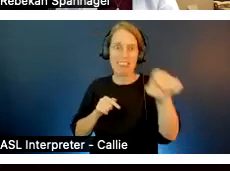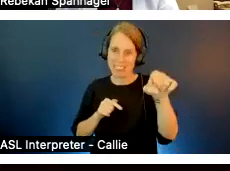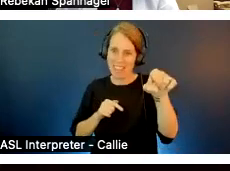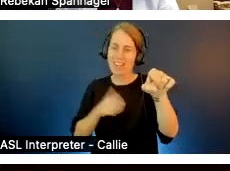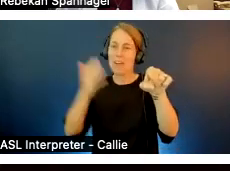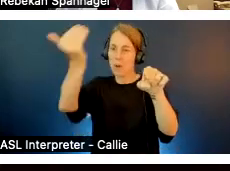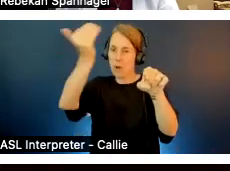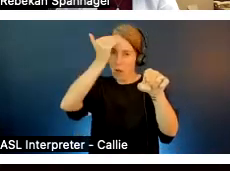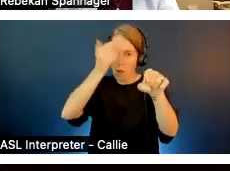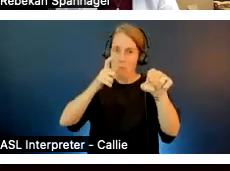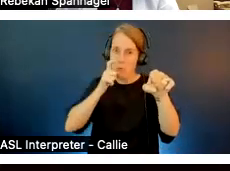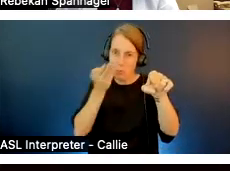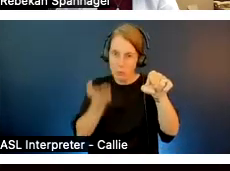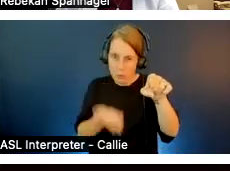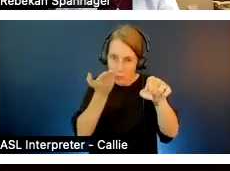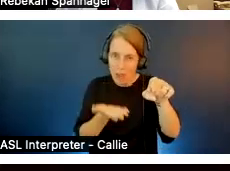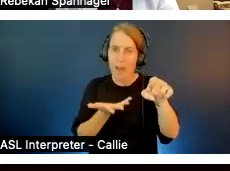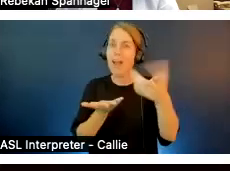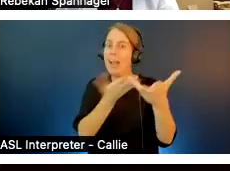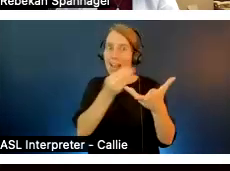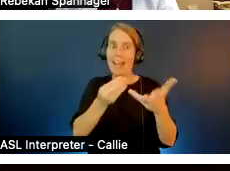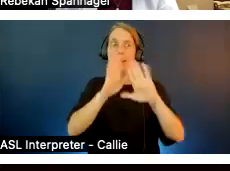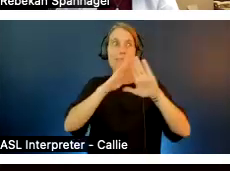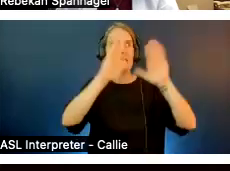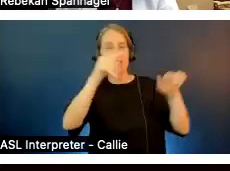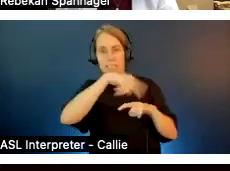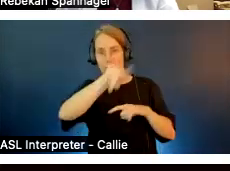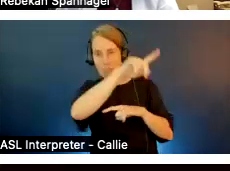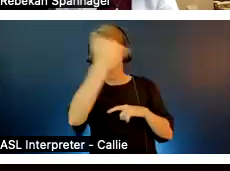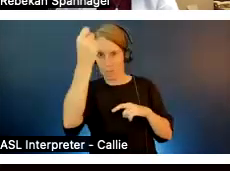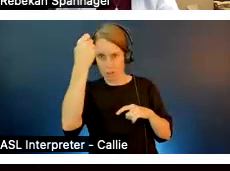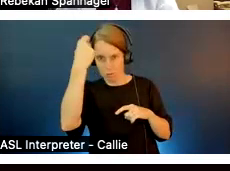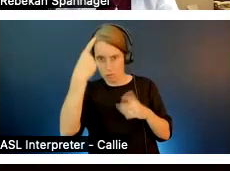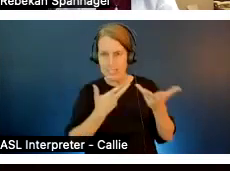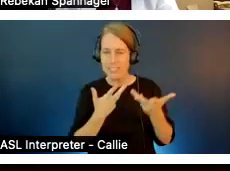good service coordinator do you know what your options are in terms of where you go if you are